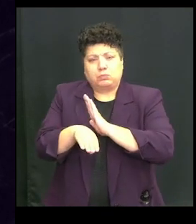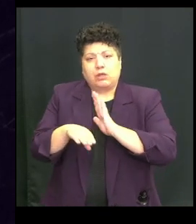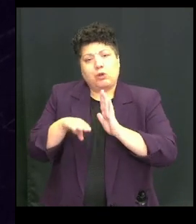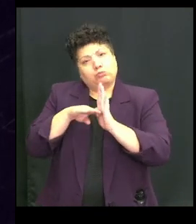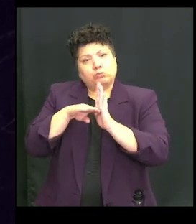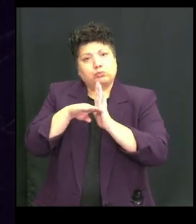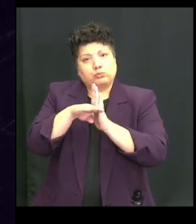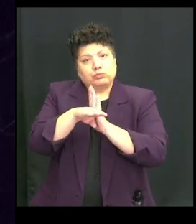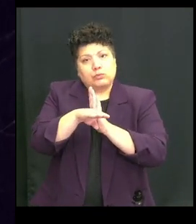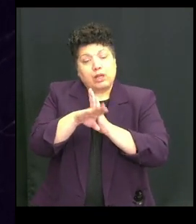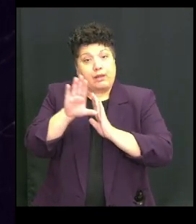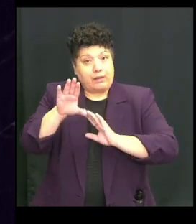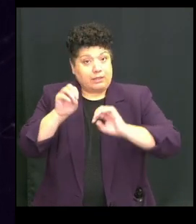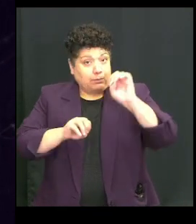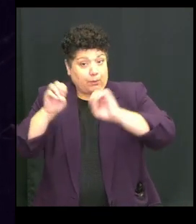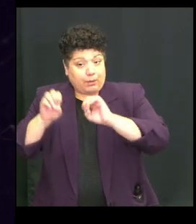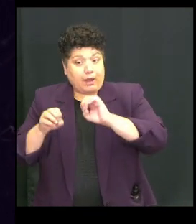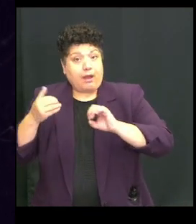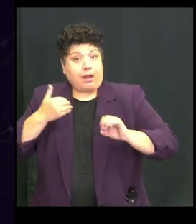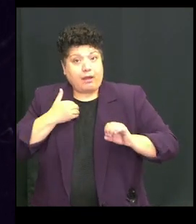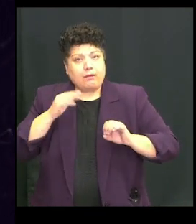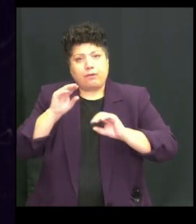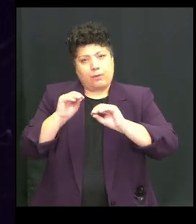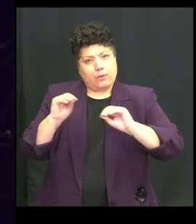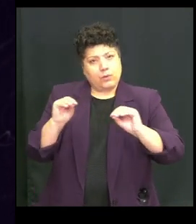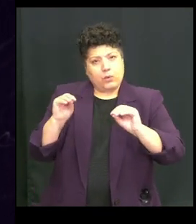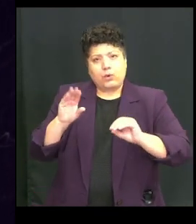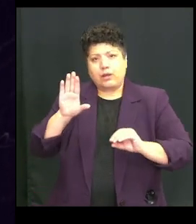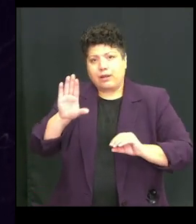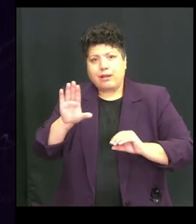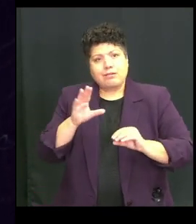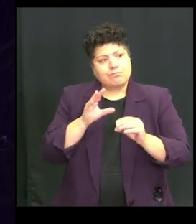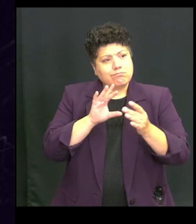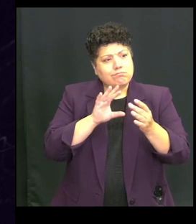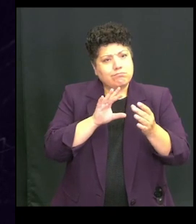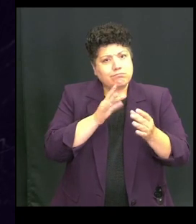There's no selective engagement with partisan sources of news whatsoever.